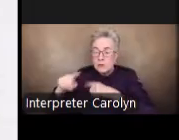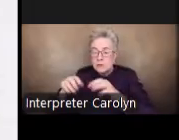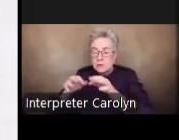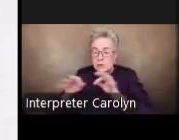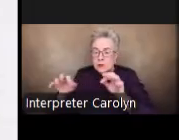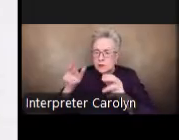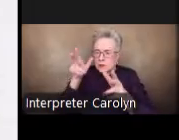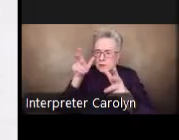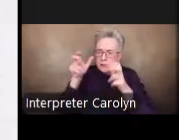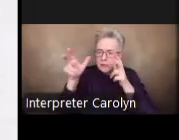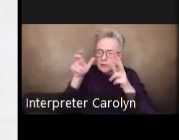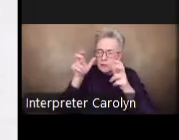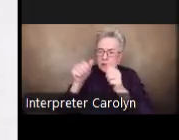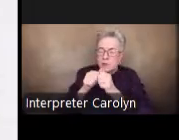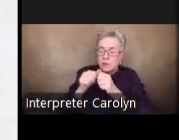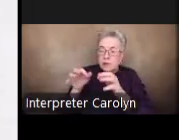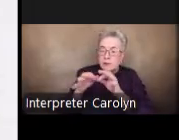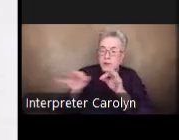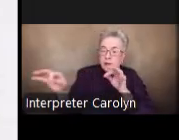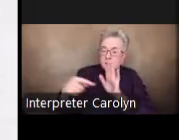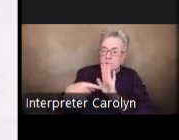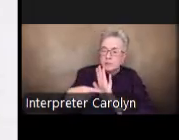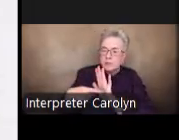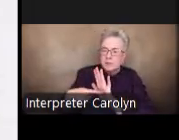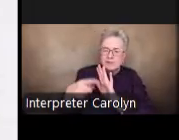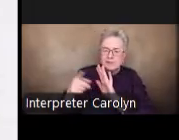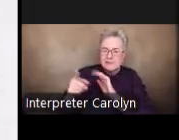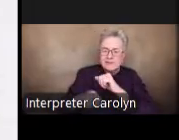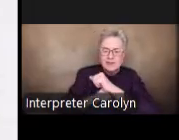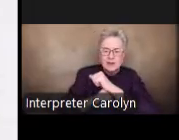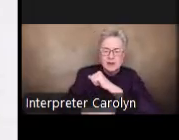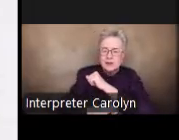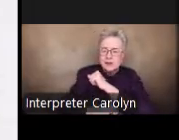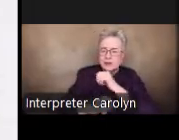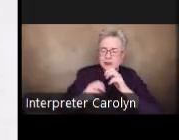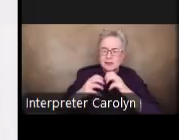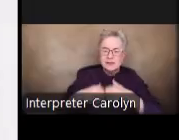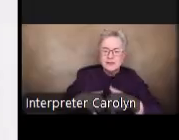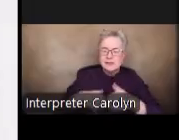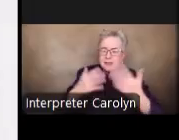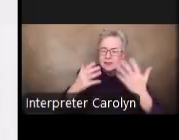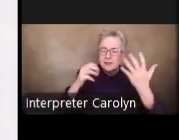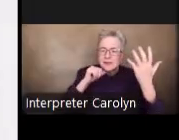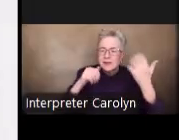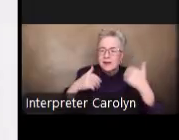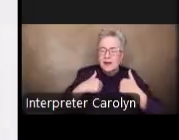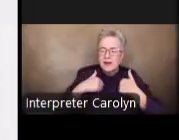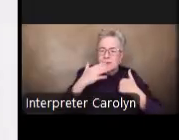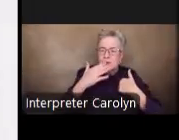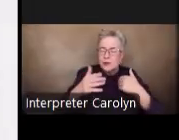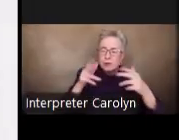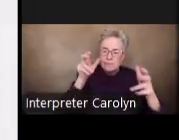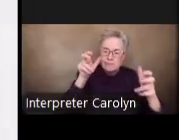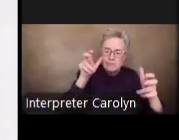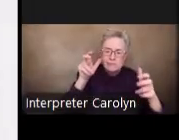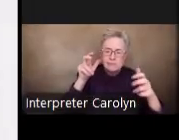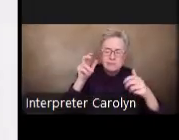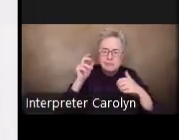language models, the foundation itself is compromised. So without that accessible input, the entire structure is at risk.